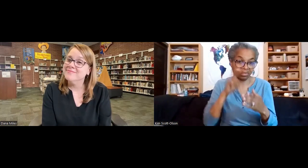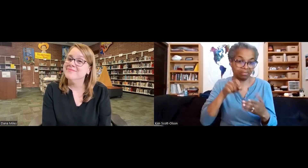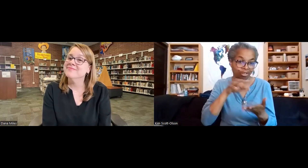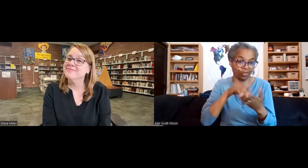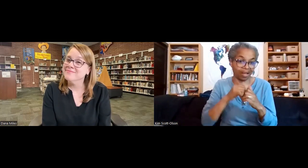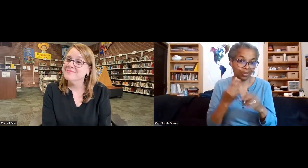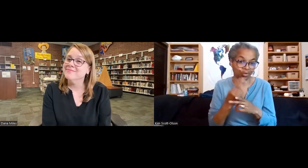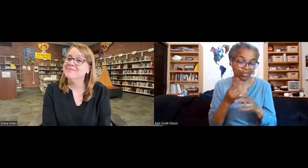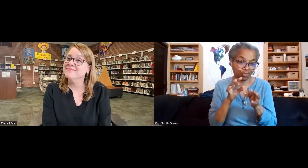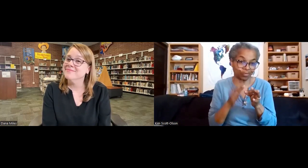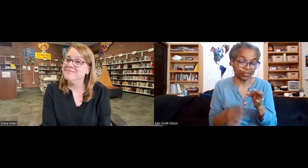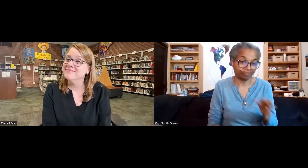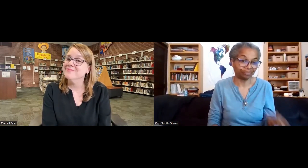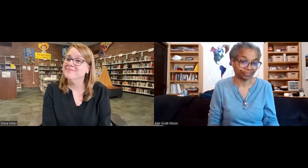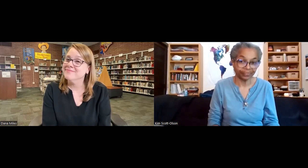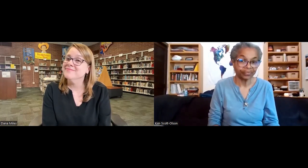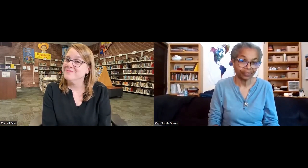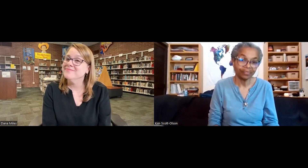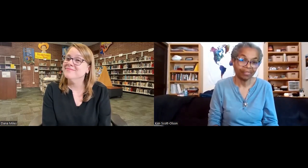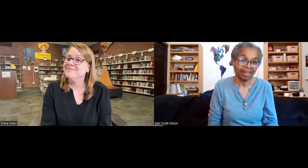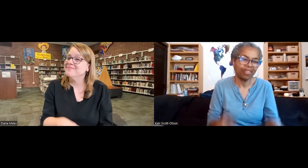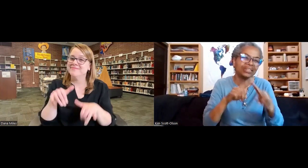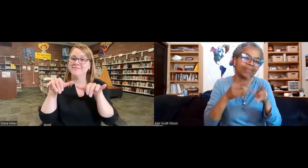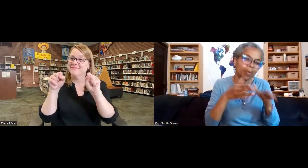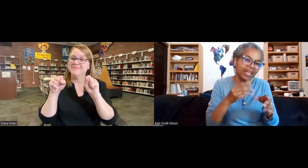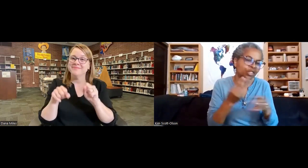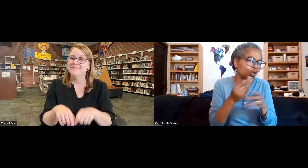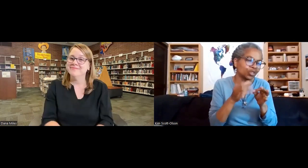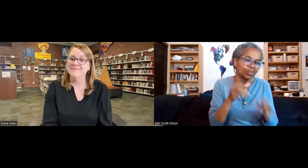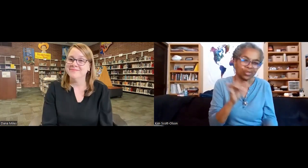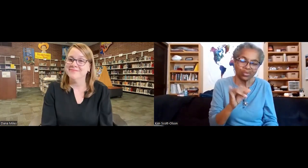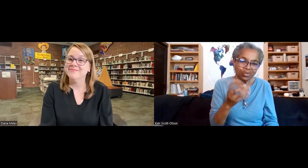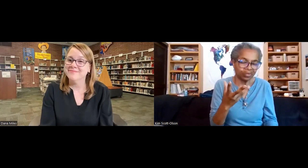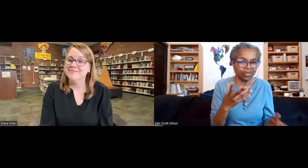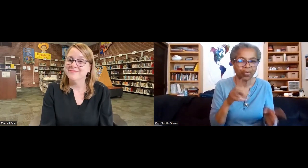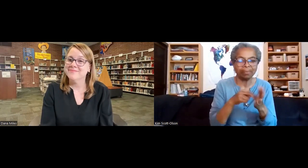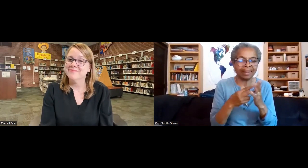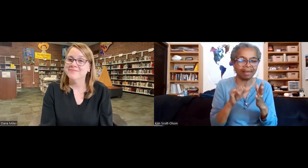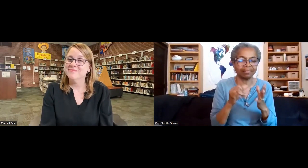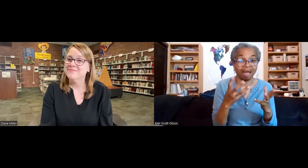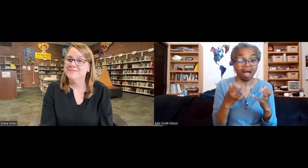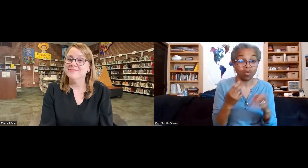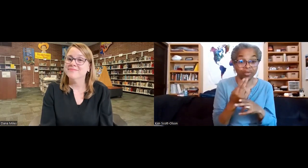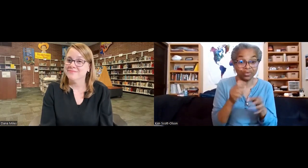Everyone should learn how to use an interpreter. Oh yes. And there are different ways to use an interpreter too.